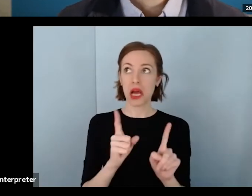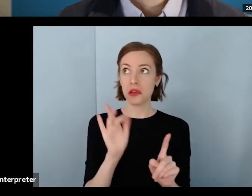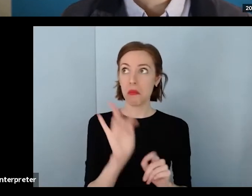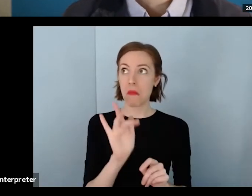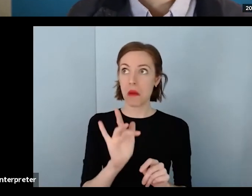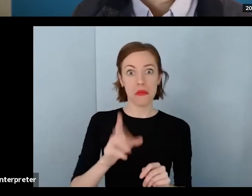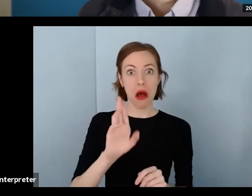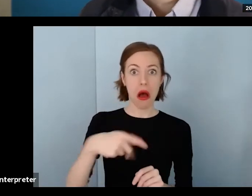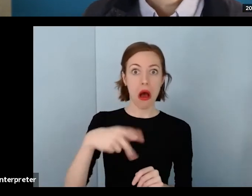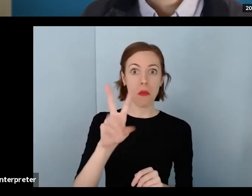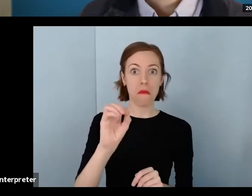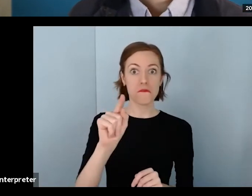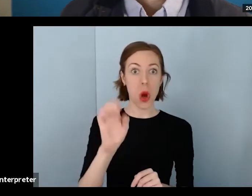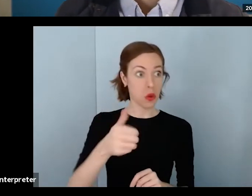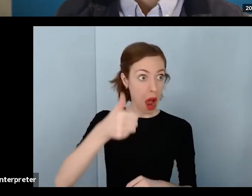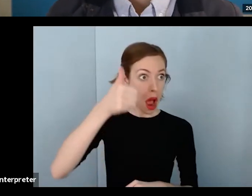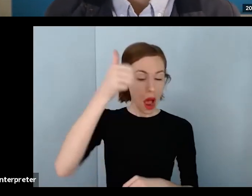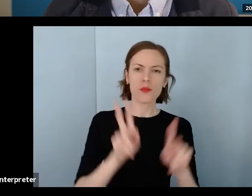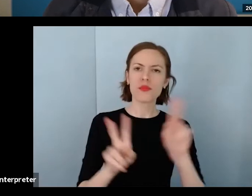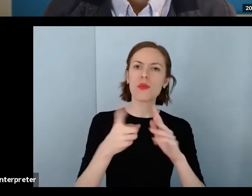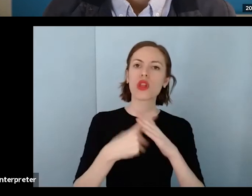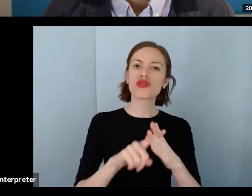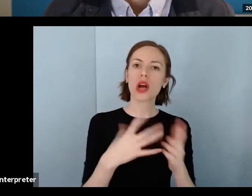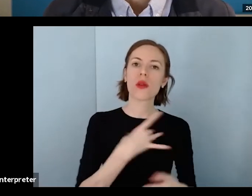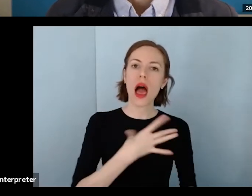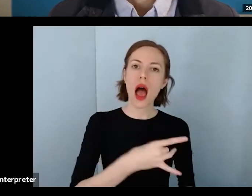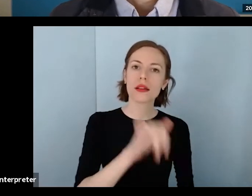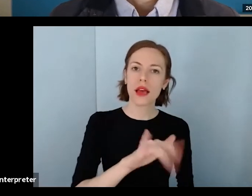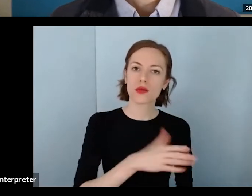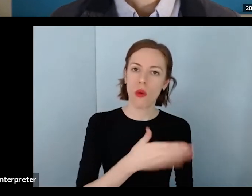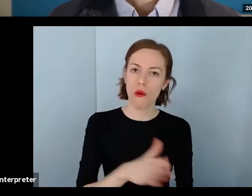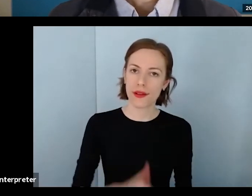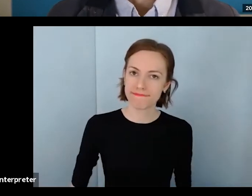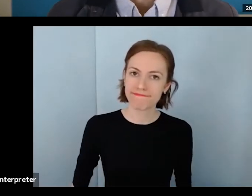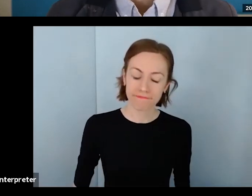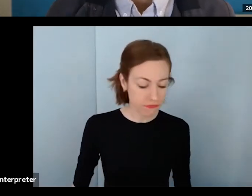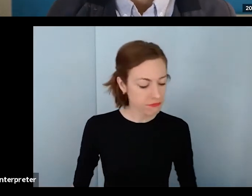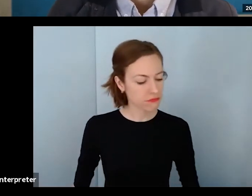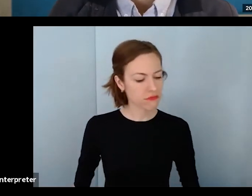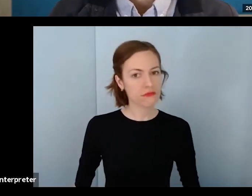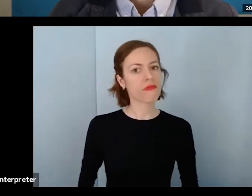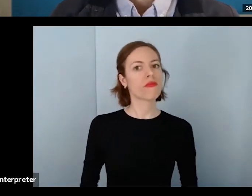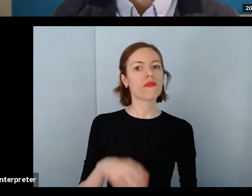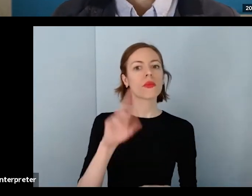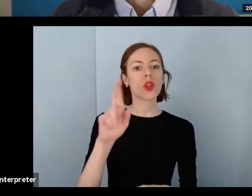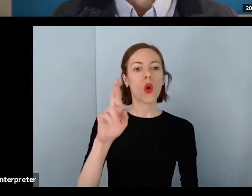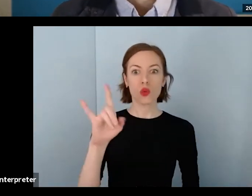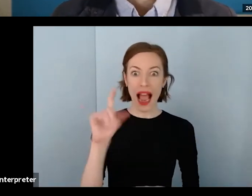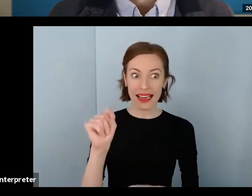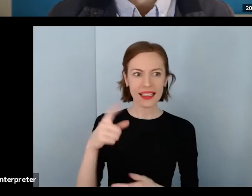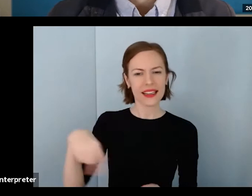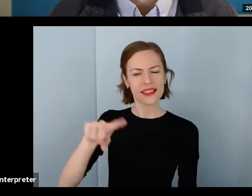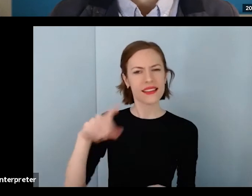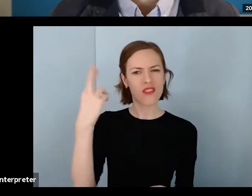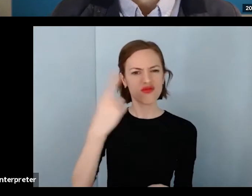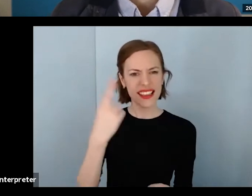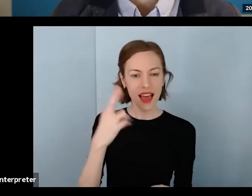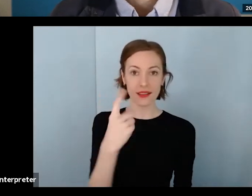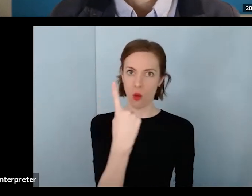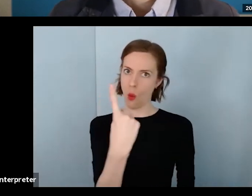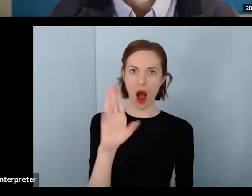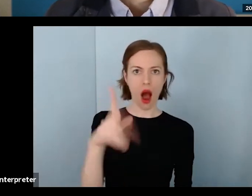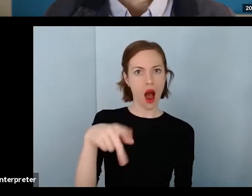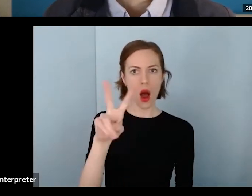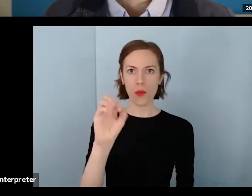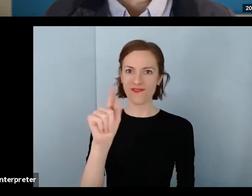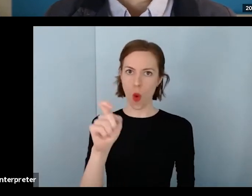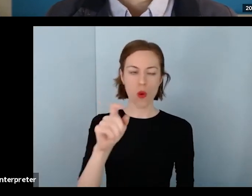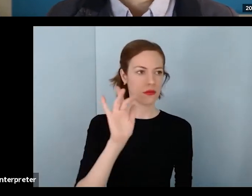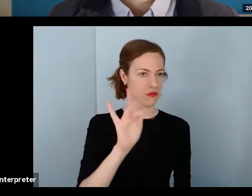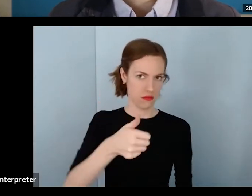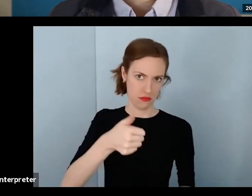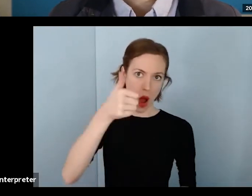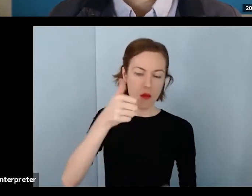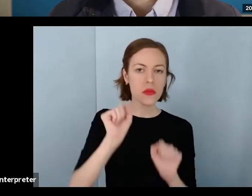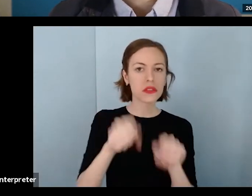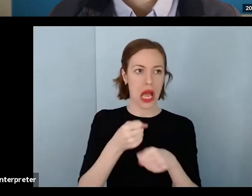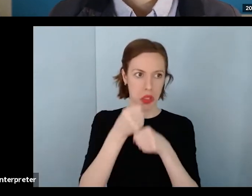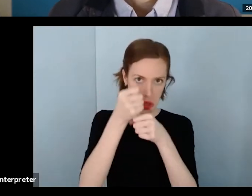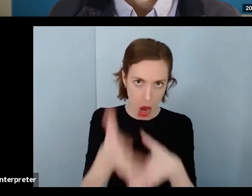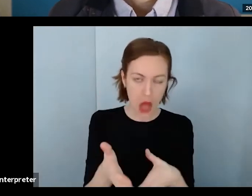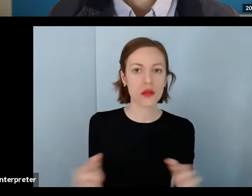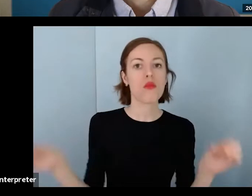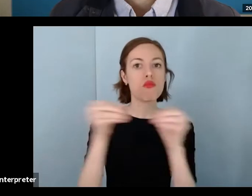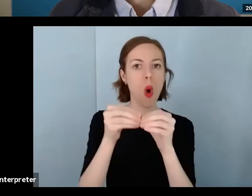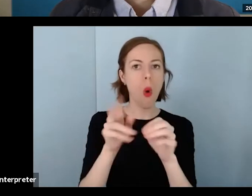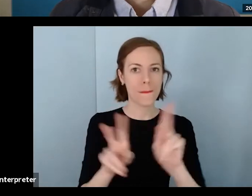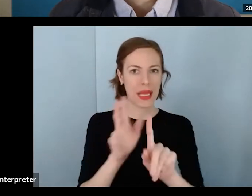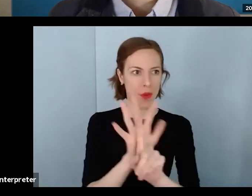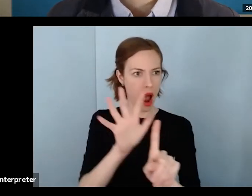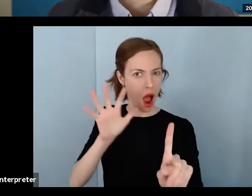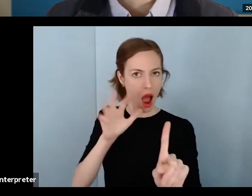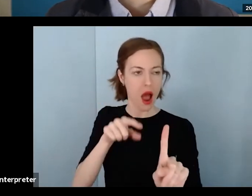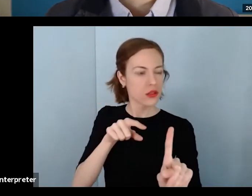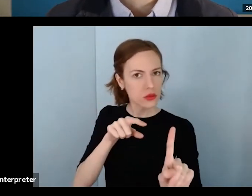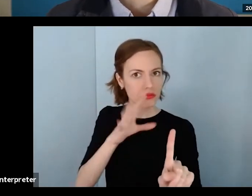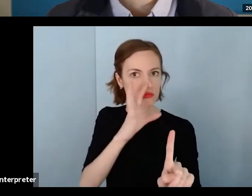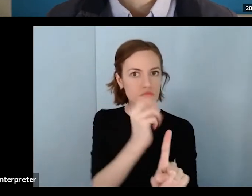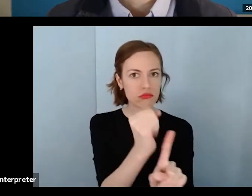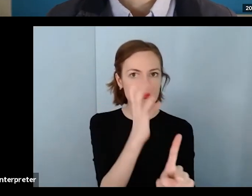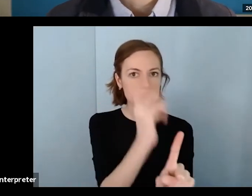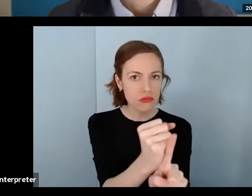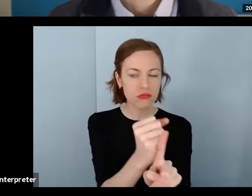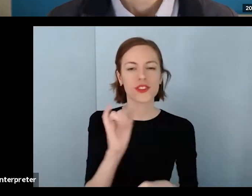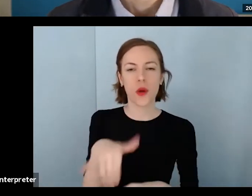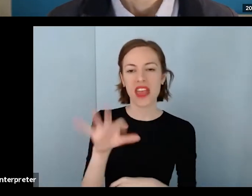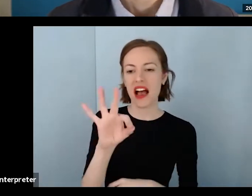And in a field experiment on Reddit, researchers found that simply applying a one up vote to an article on Reddit could cause this positive hurting. In fact, in the case of popular but inaccurate information, these online feedback loops are serious problem.